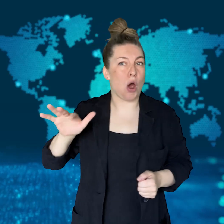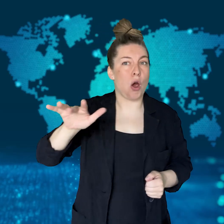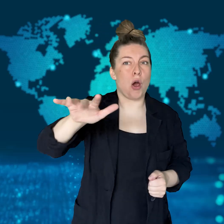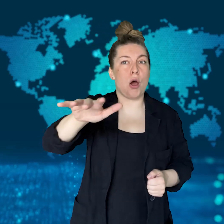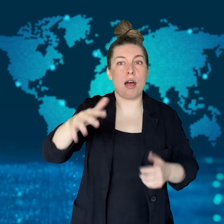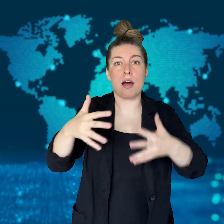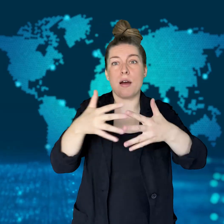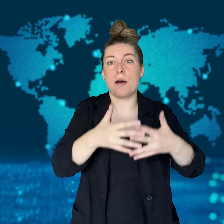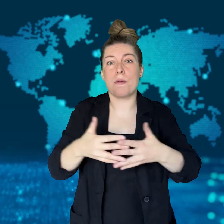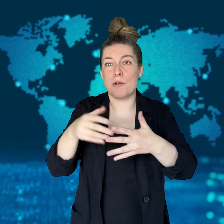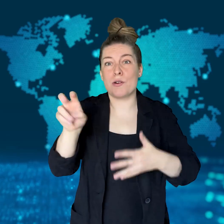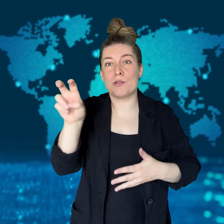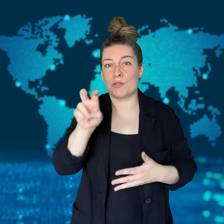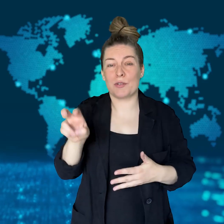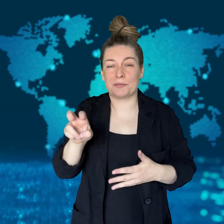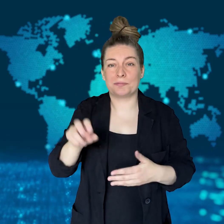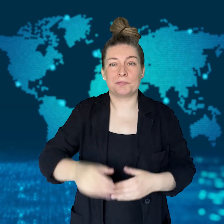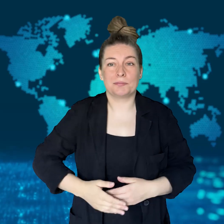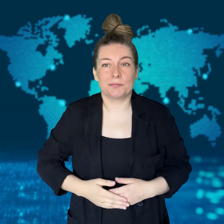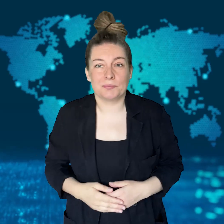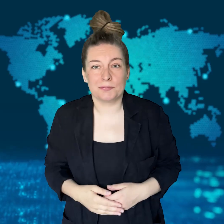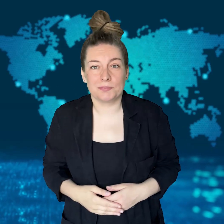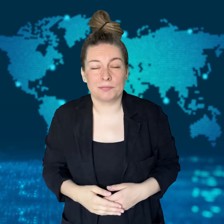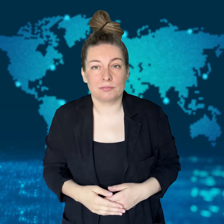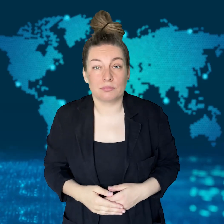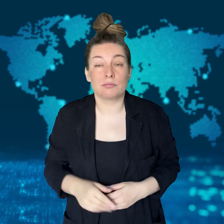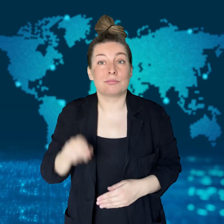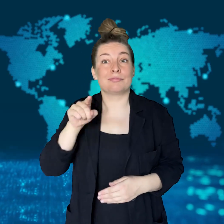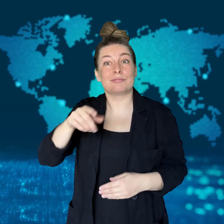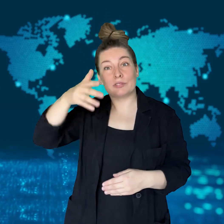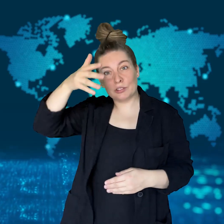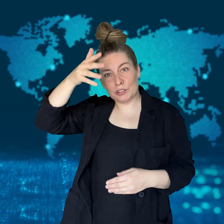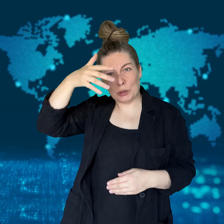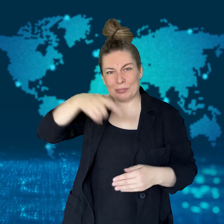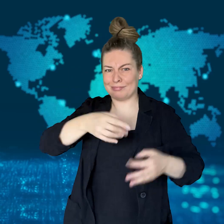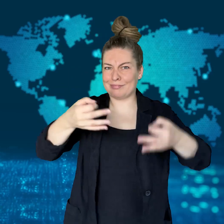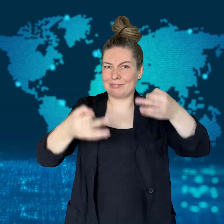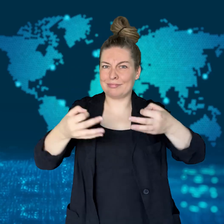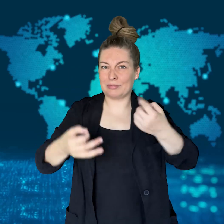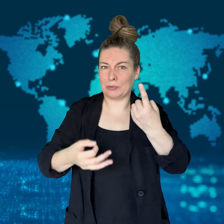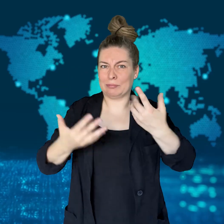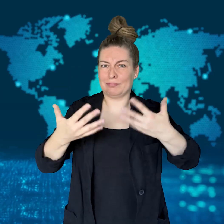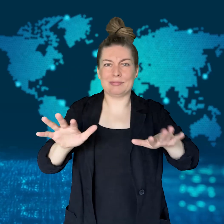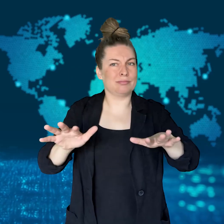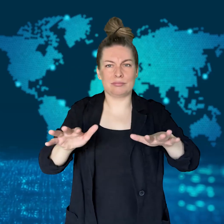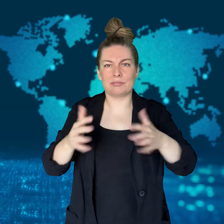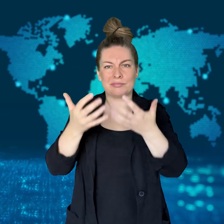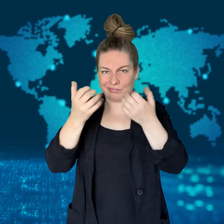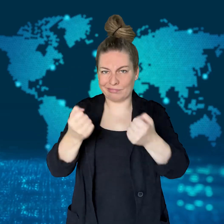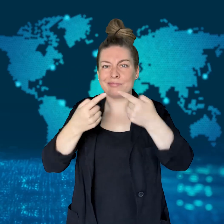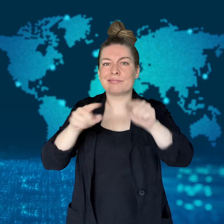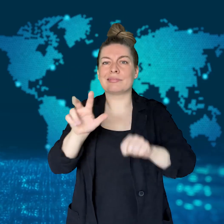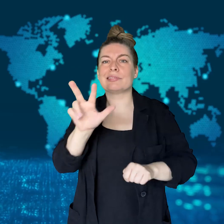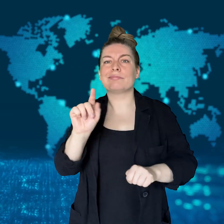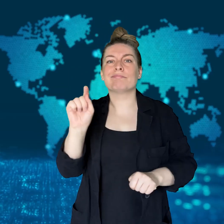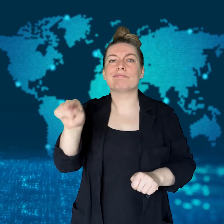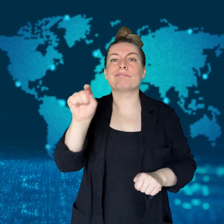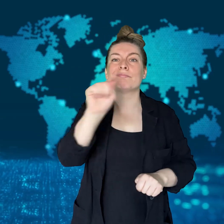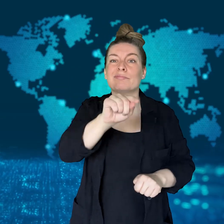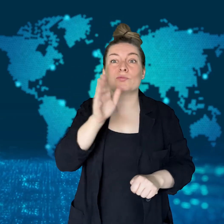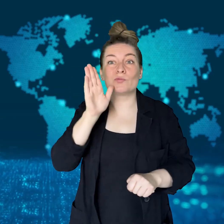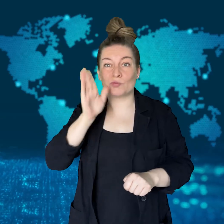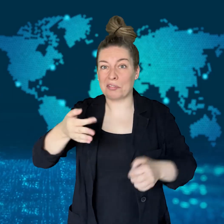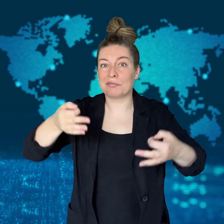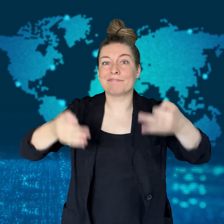One is a federal case in Washington DC regarding alleged